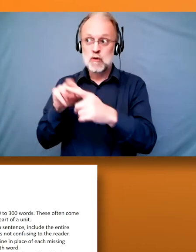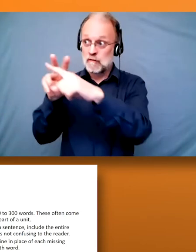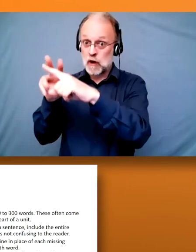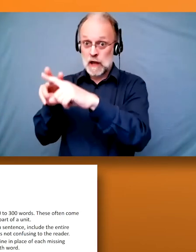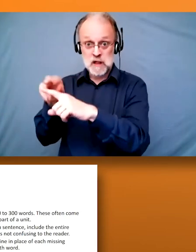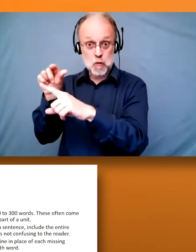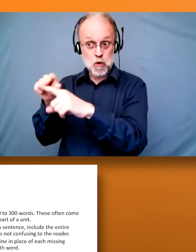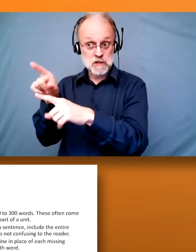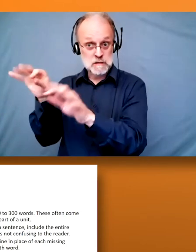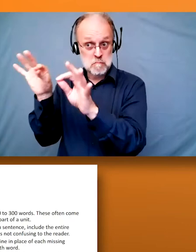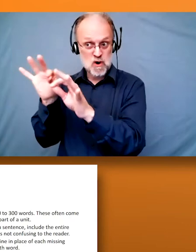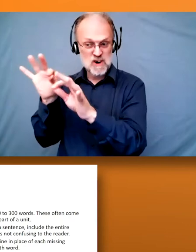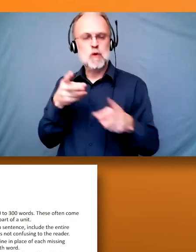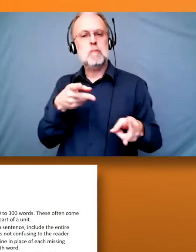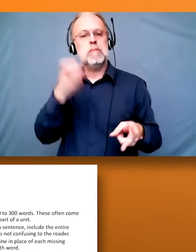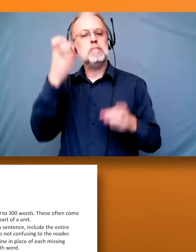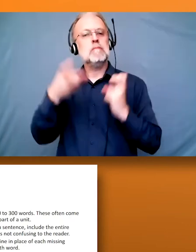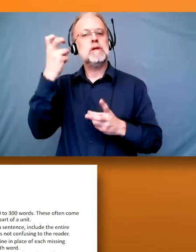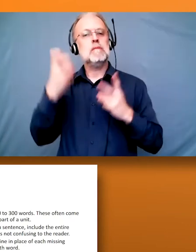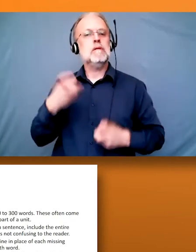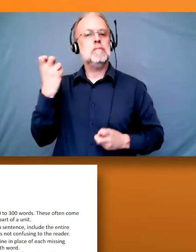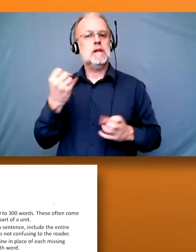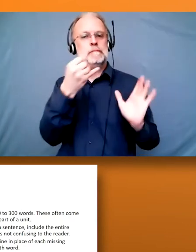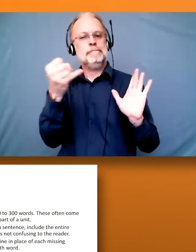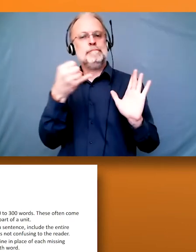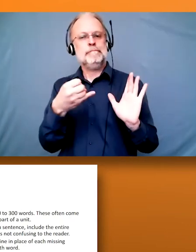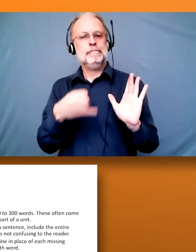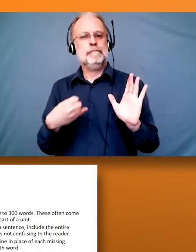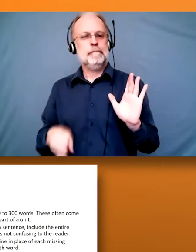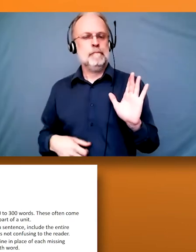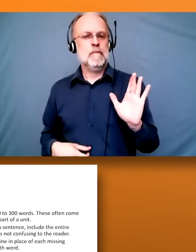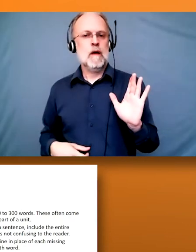the vocabulary words, but there are directions,